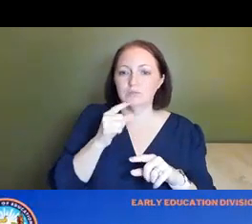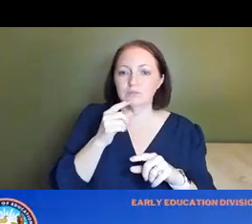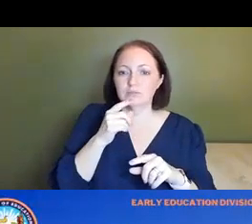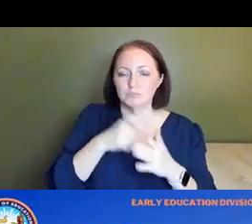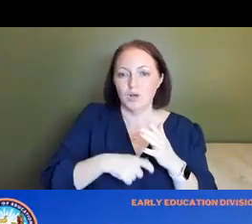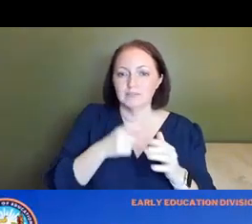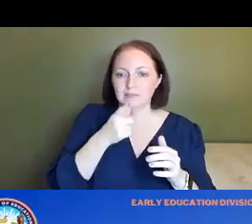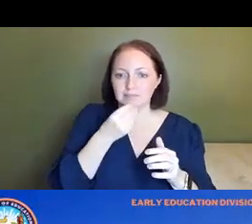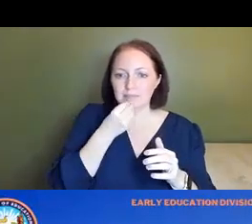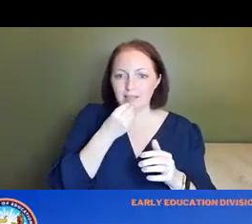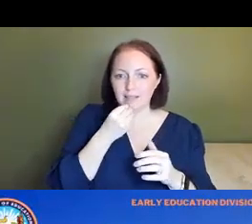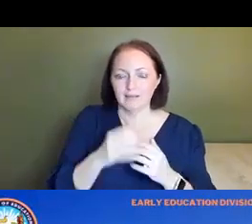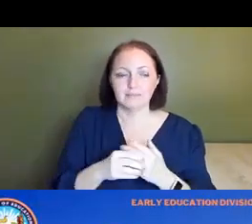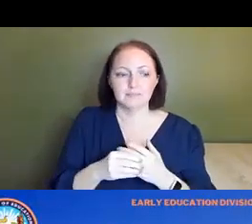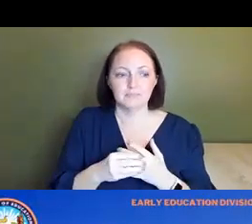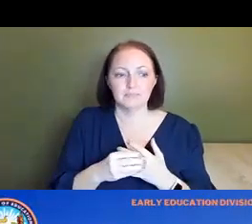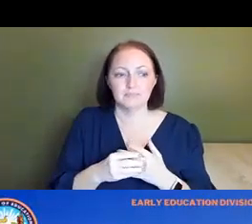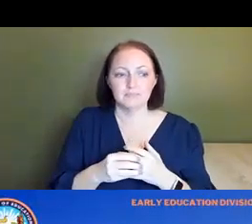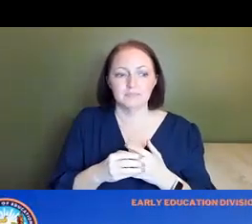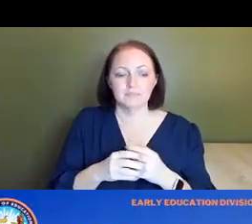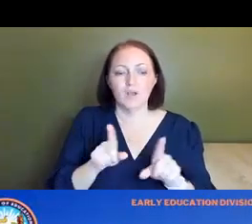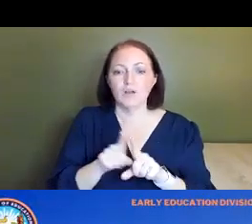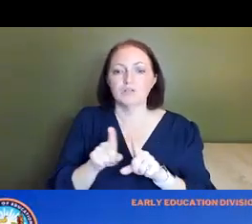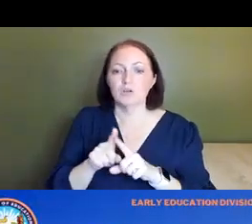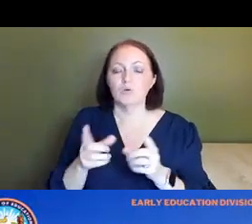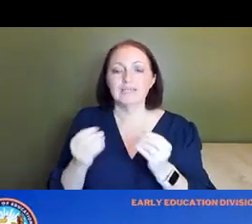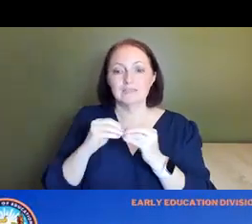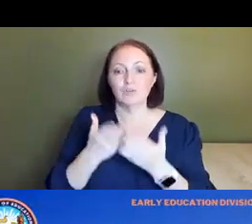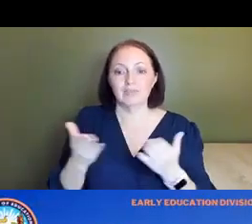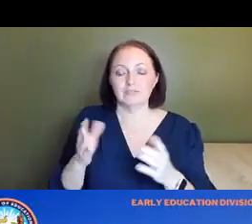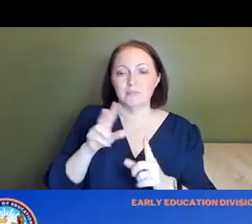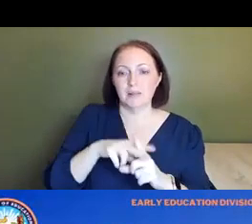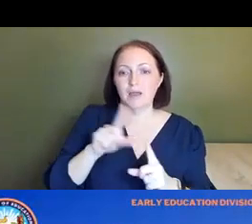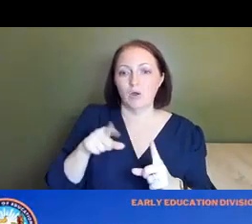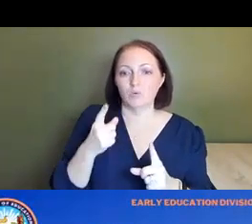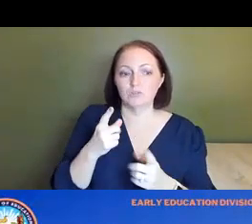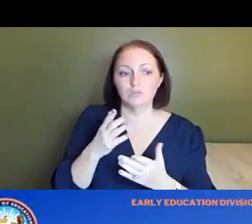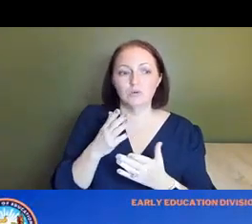So there are also some additional things that applies only to part-day State Preschool.